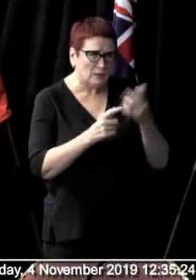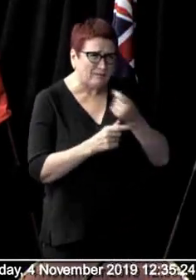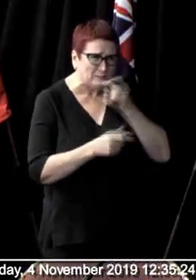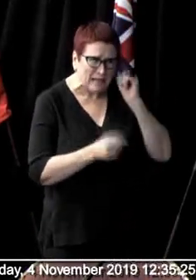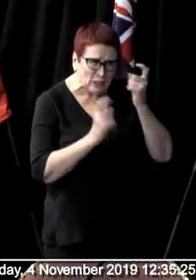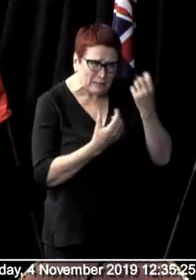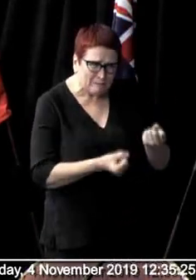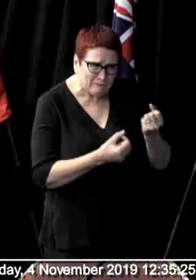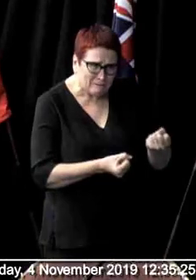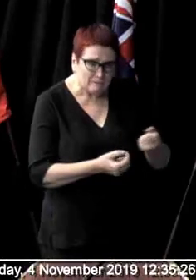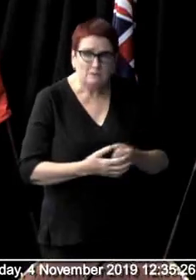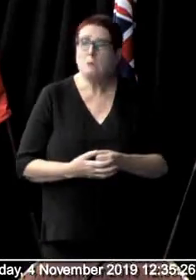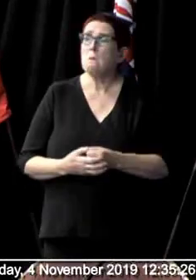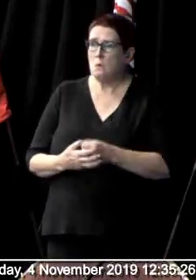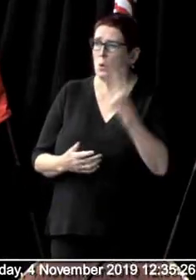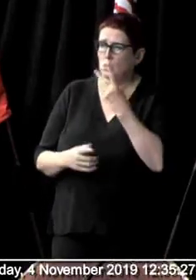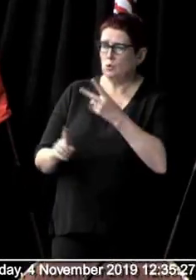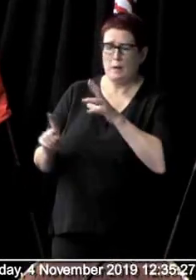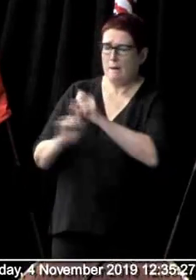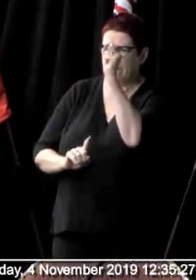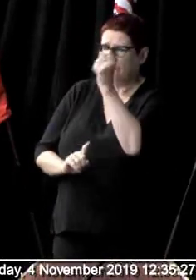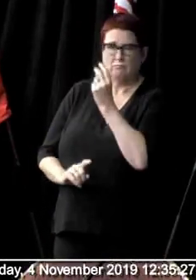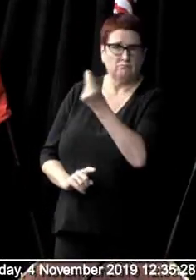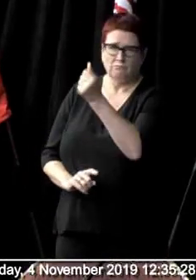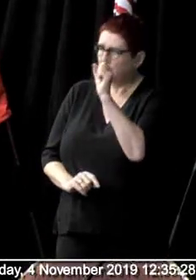They picked up on it straight away.